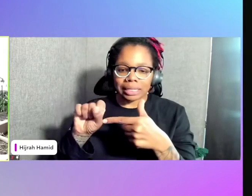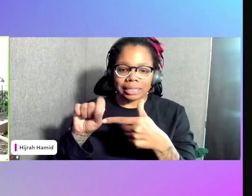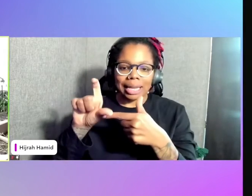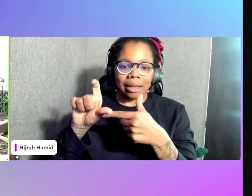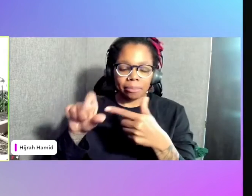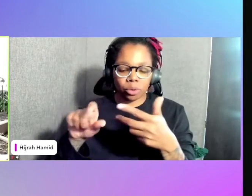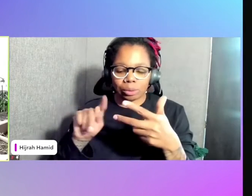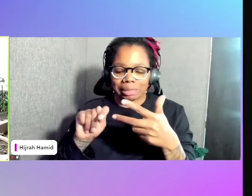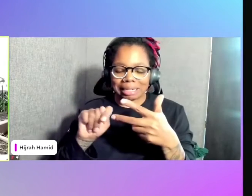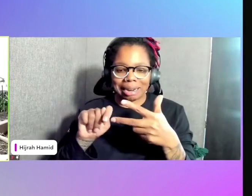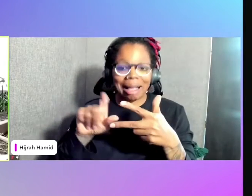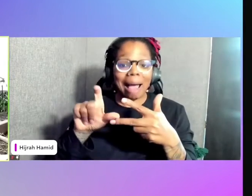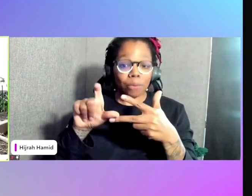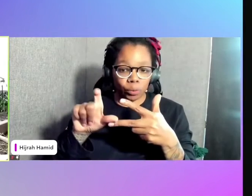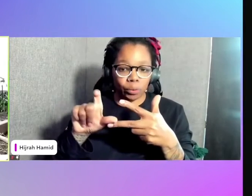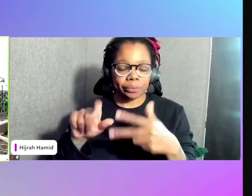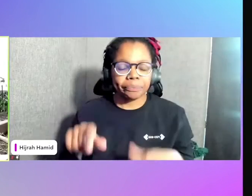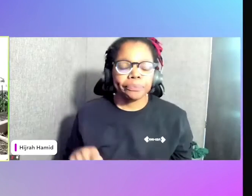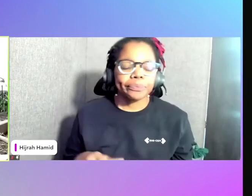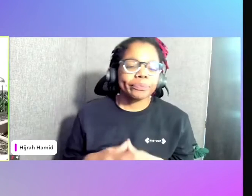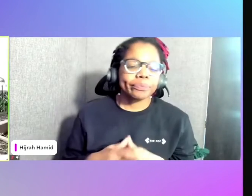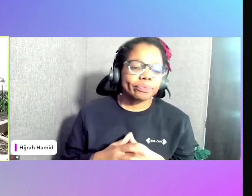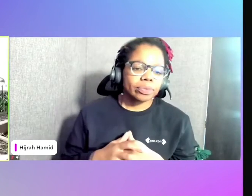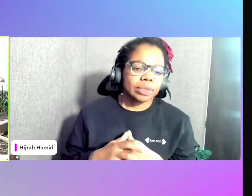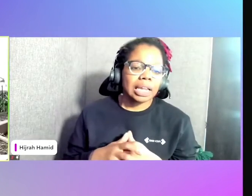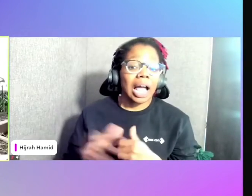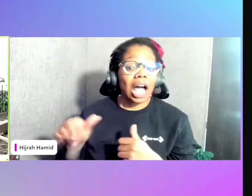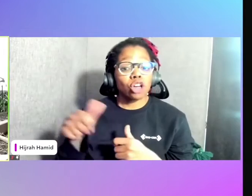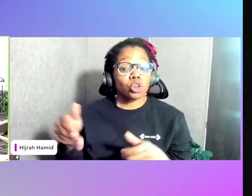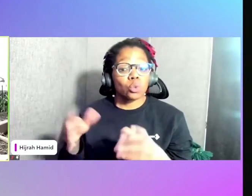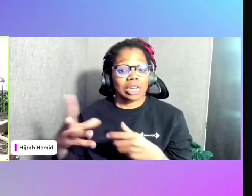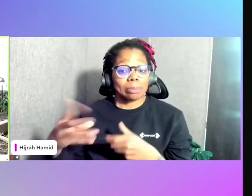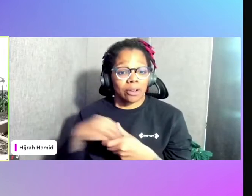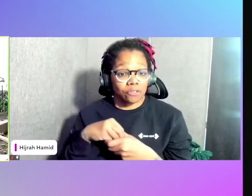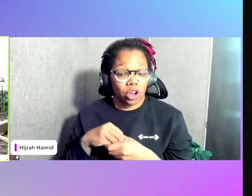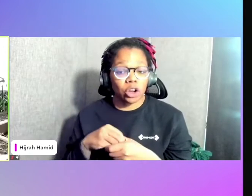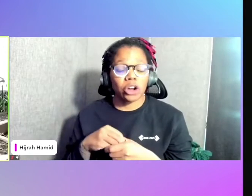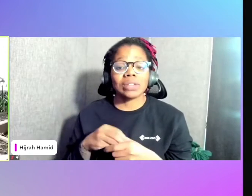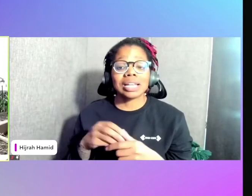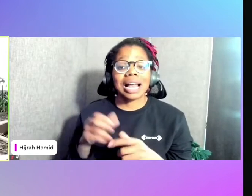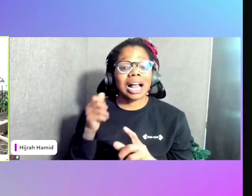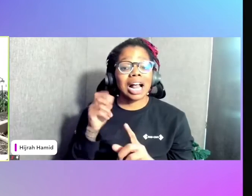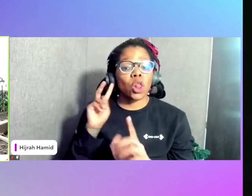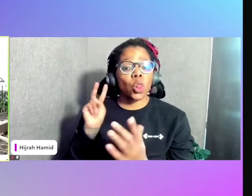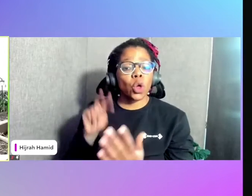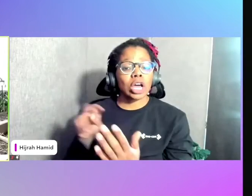tinyurl.com/makerspace tactile, with the M and S&T